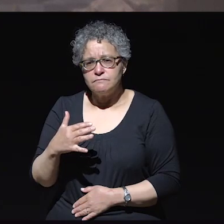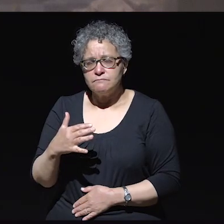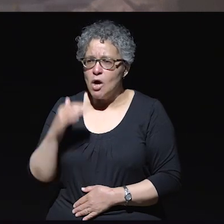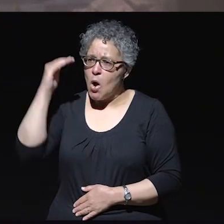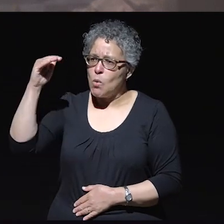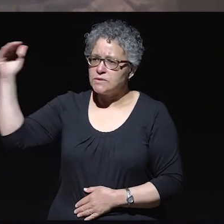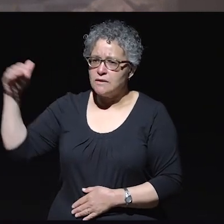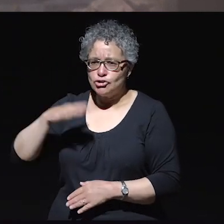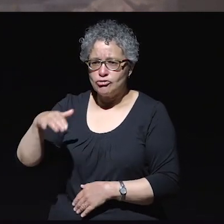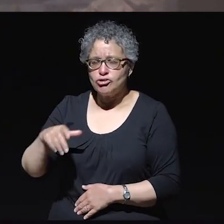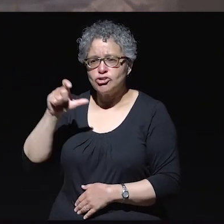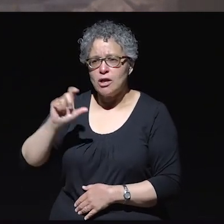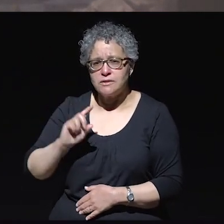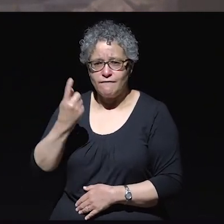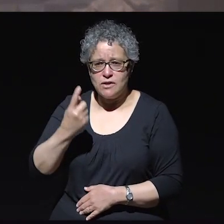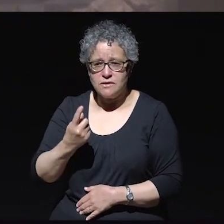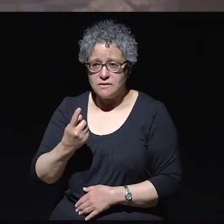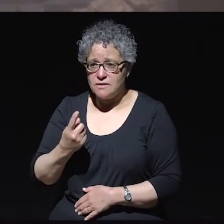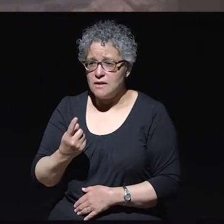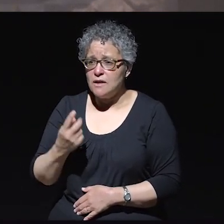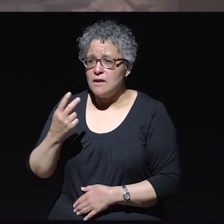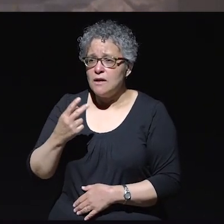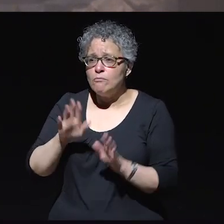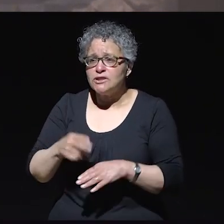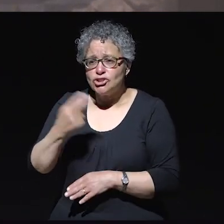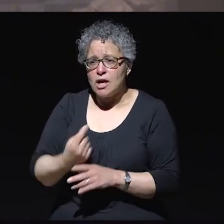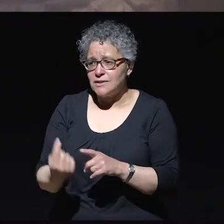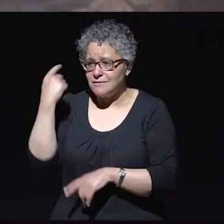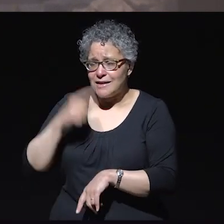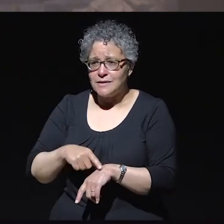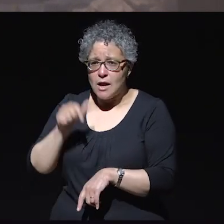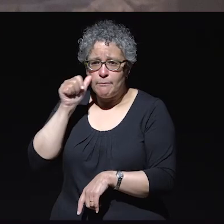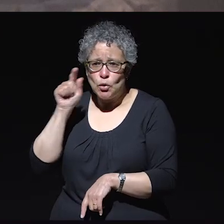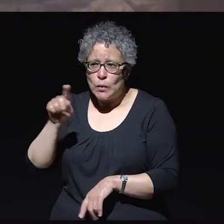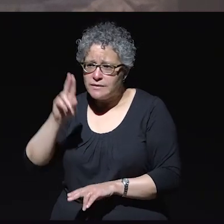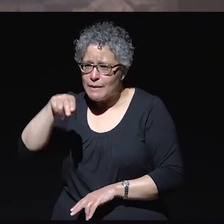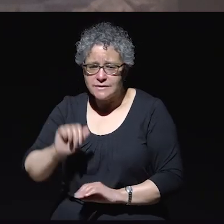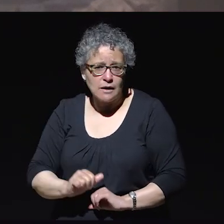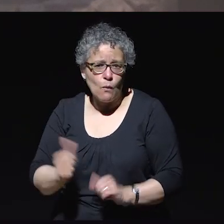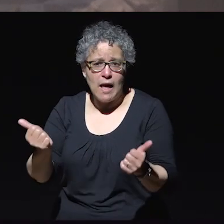one that was very well known to British artists of the period, and one that, of course, it makes sense if you want to elevate your art